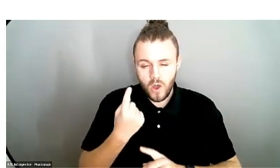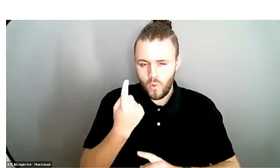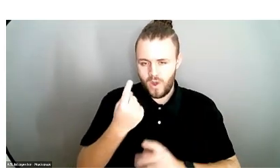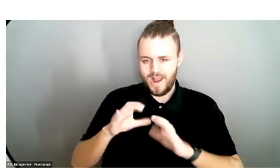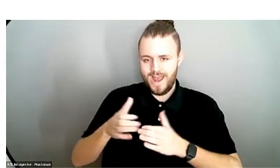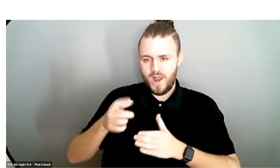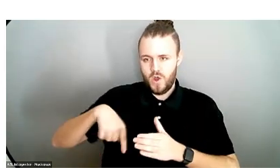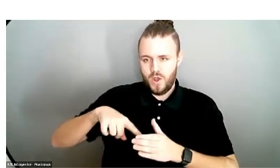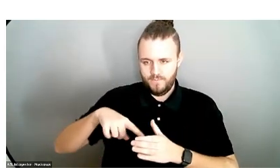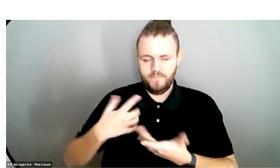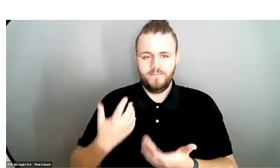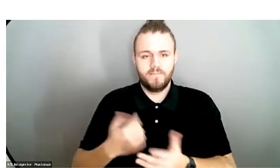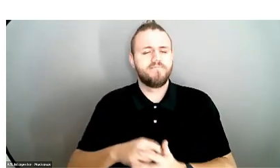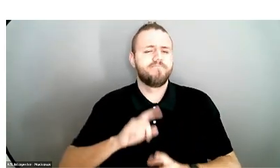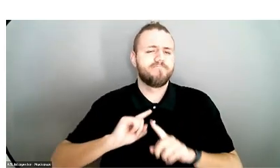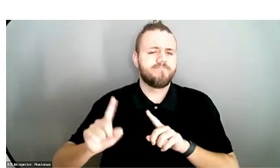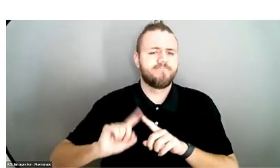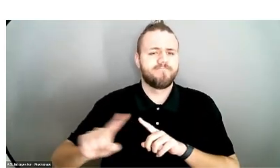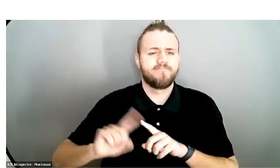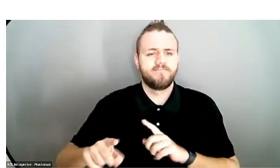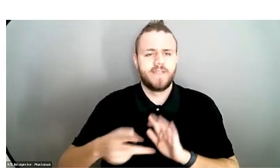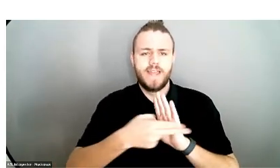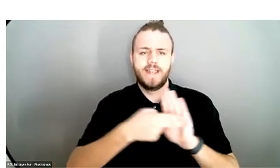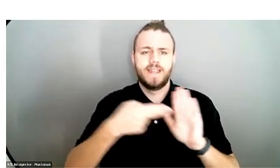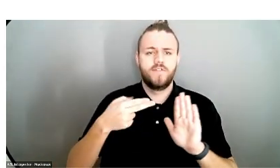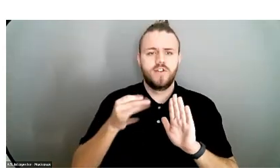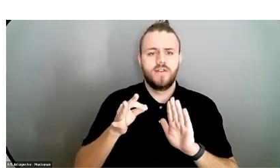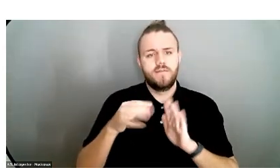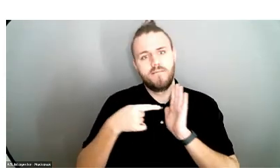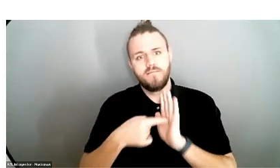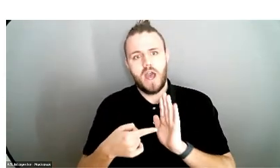There are different definitions and models of disability.